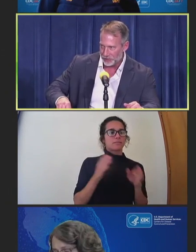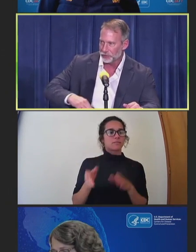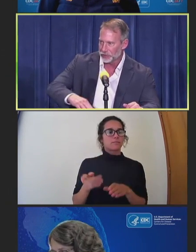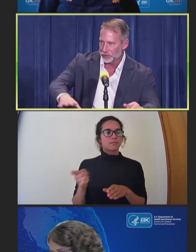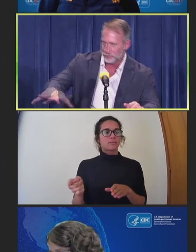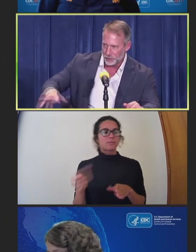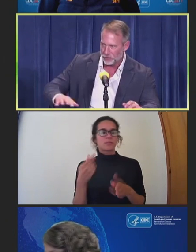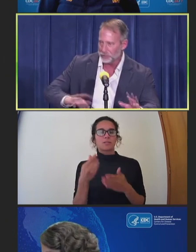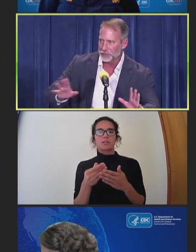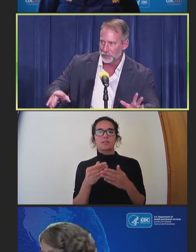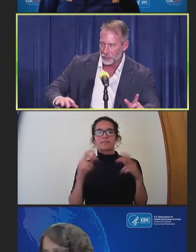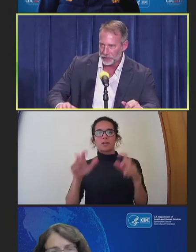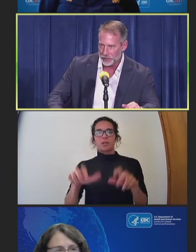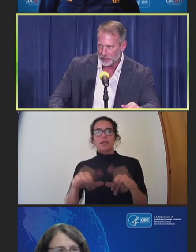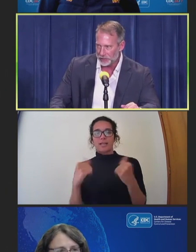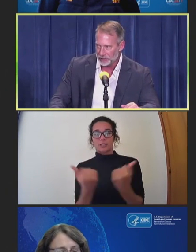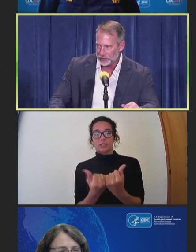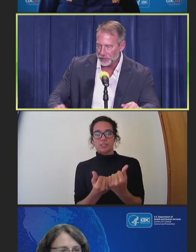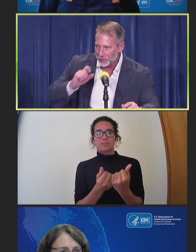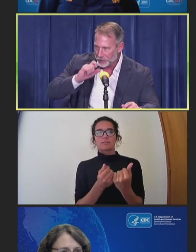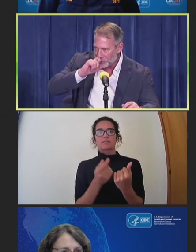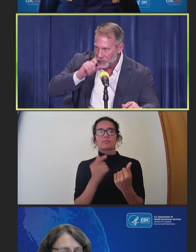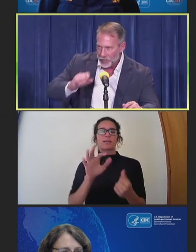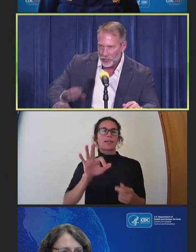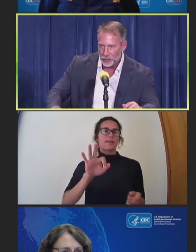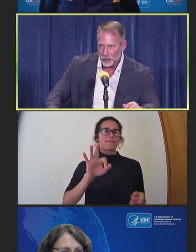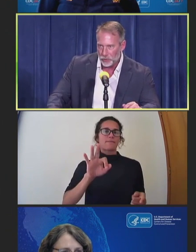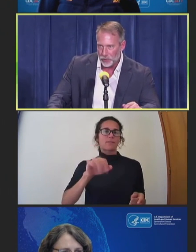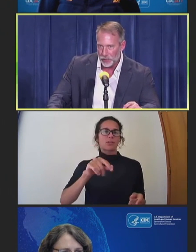so it's, you know, some FQHCs and things like that. But then, you know,